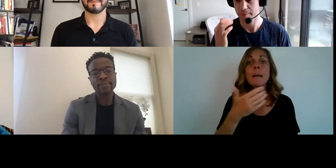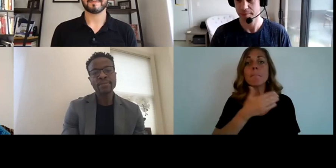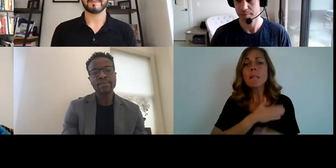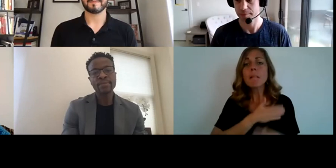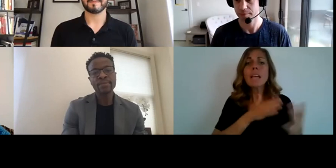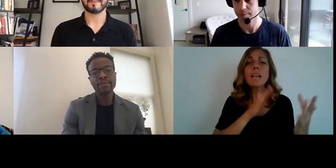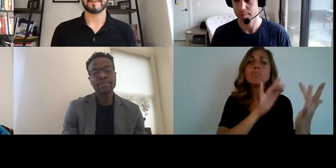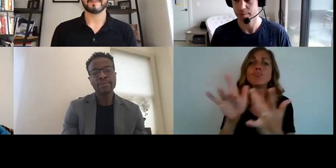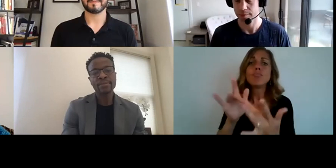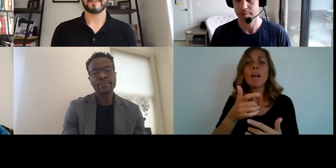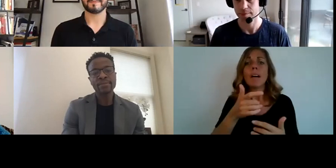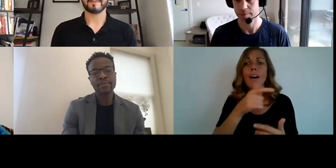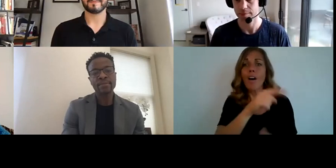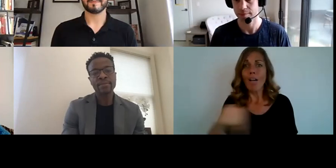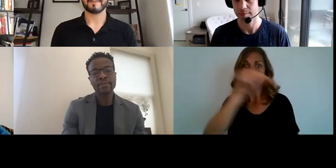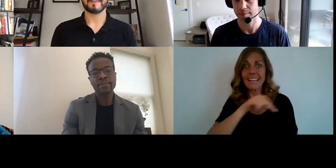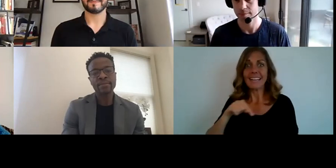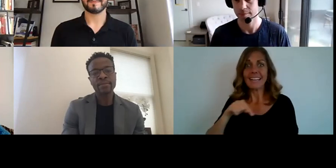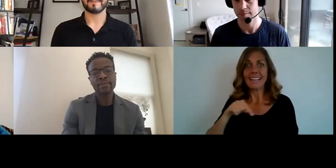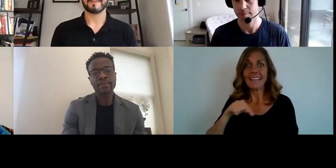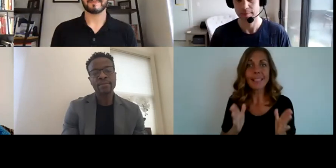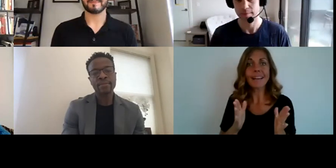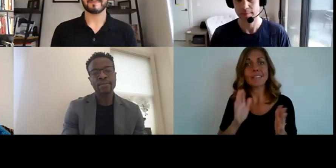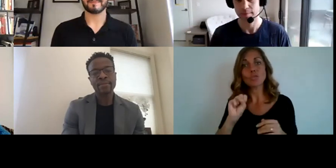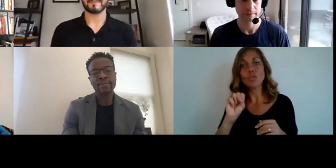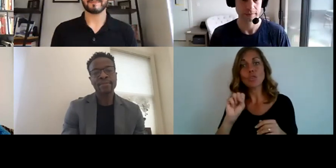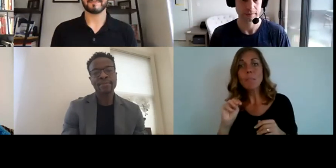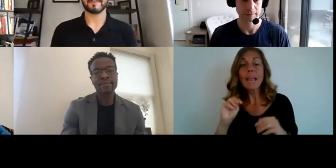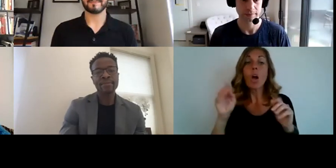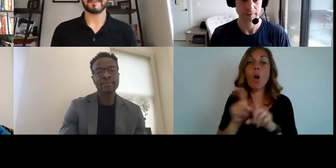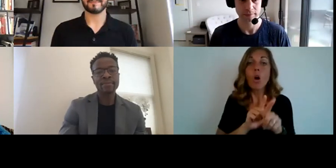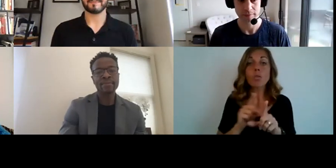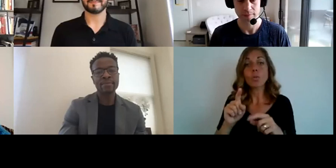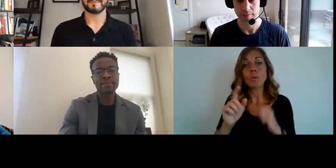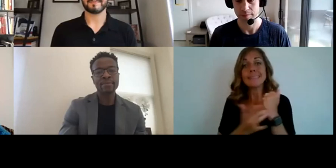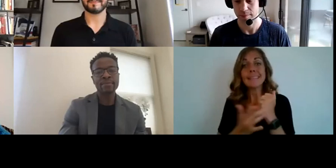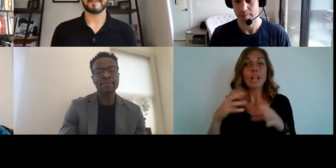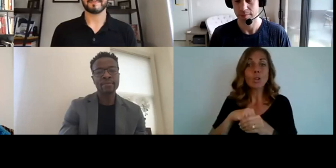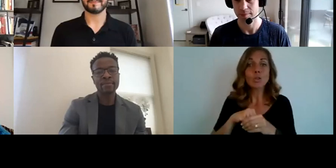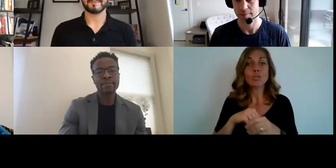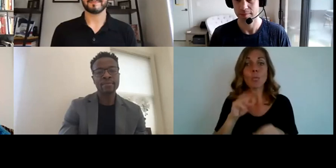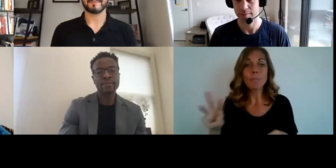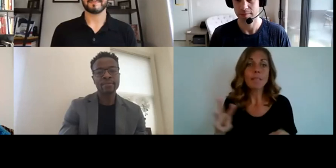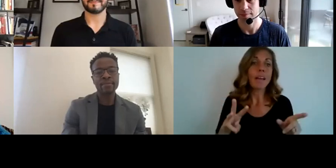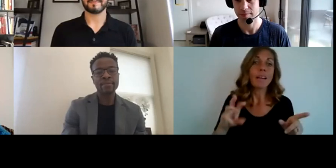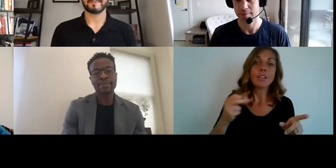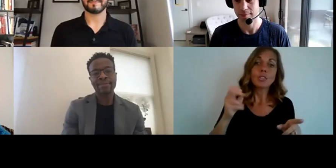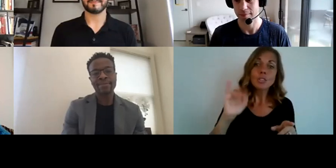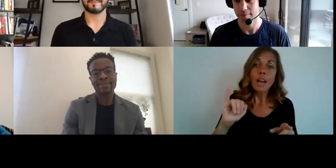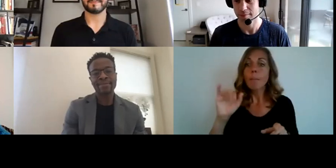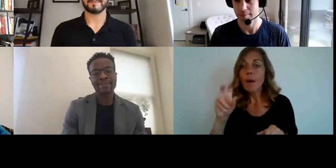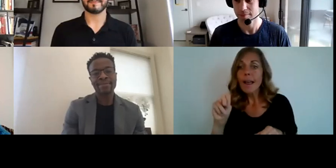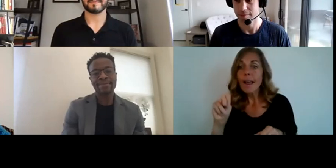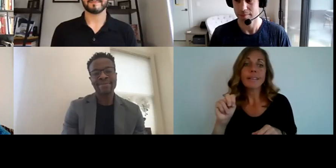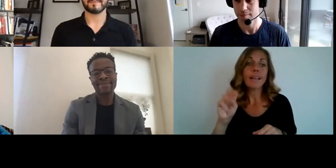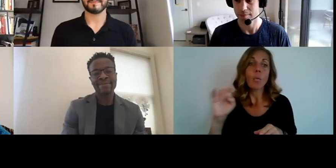is on the Tech Inclusion website. Again, Sheri, Brandon, Andre, Will, our ASL interpreter,